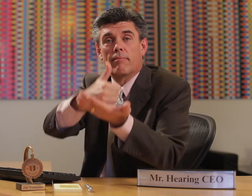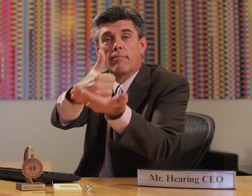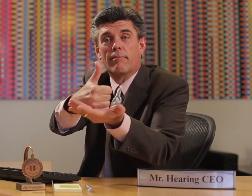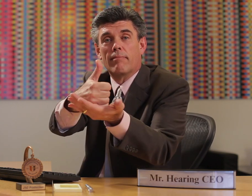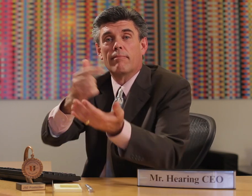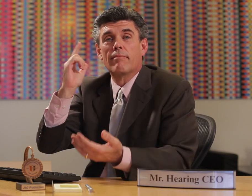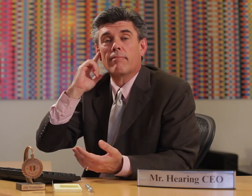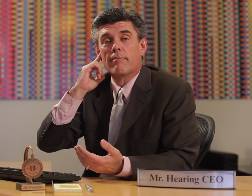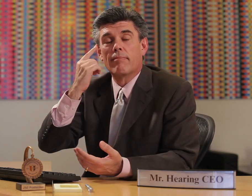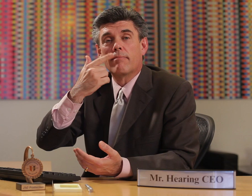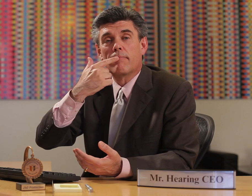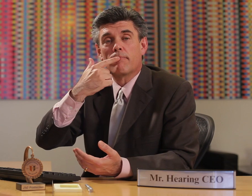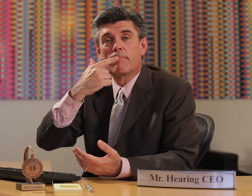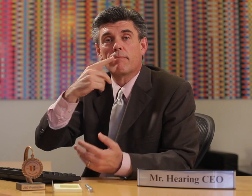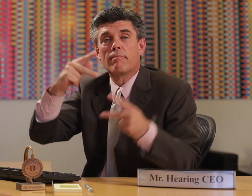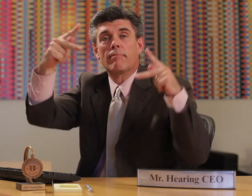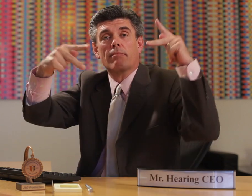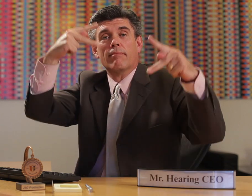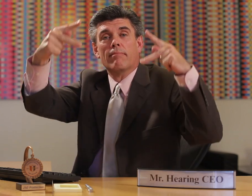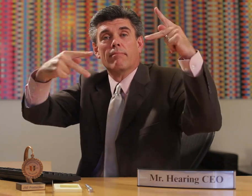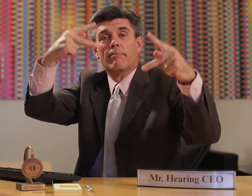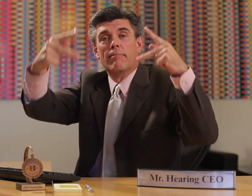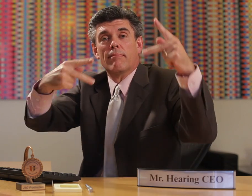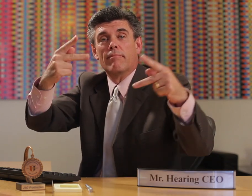Helping... Deaf... People.